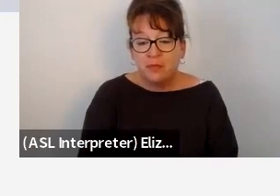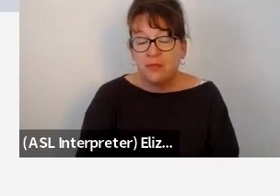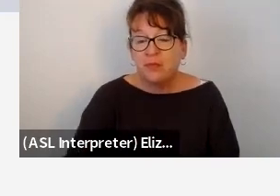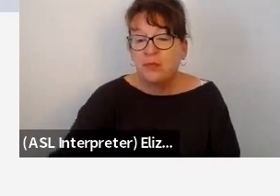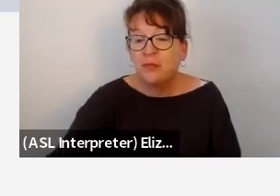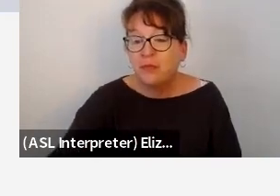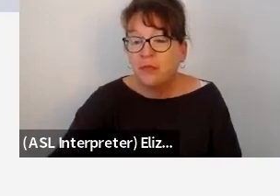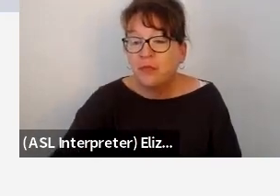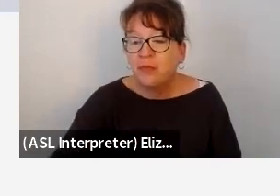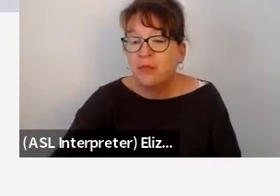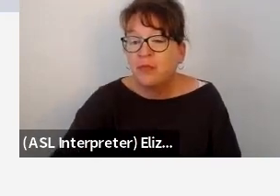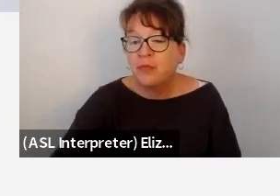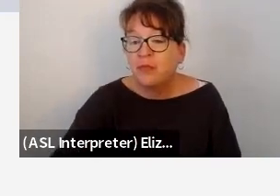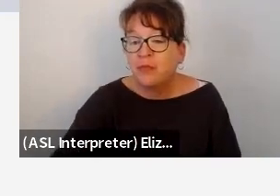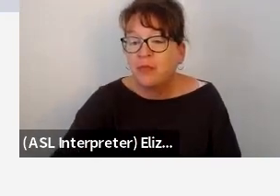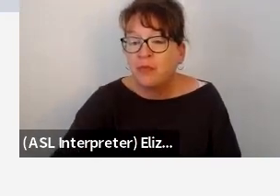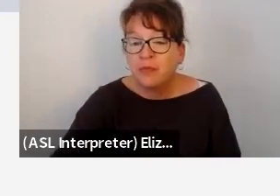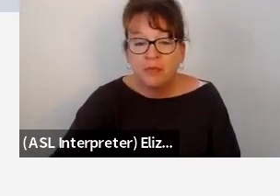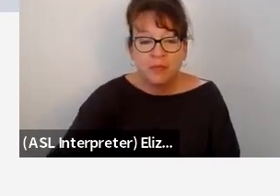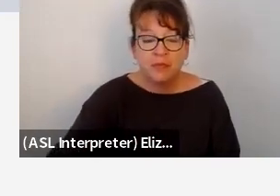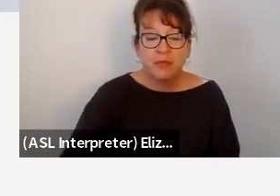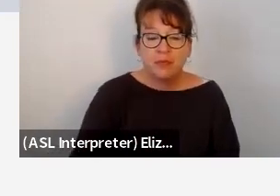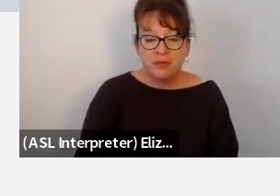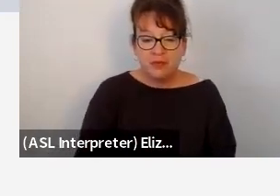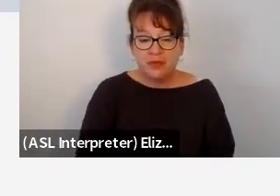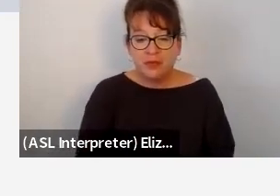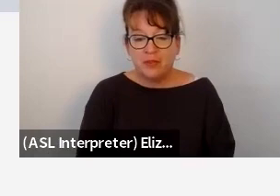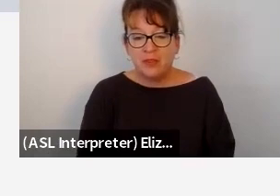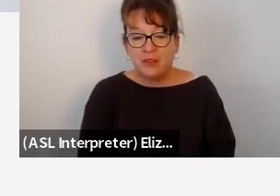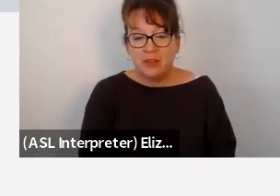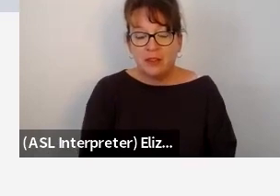they'll be taking place at the ports that have been identified in the application.